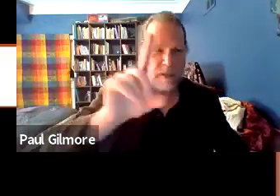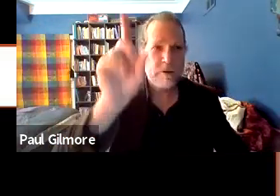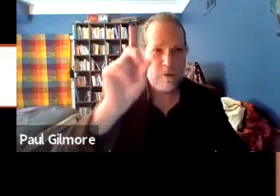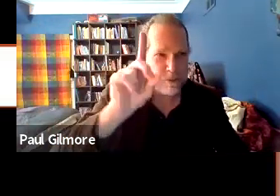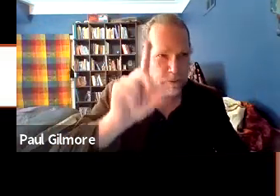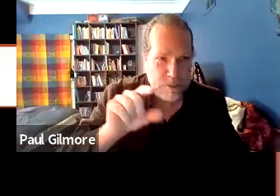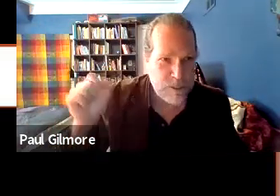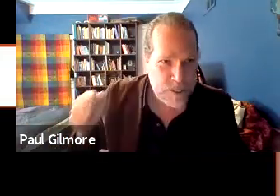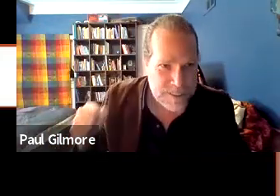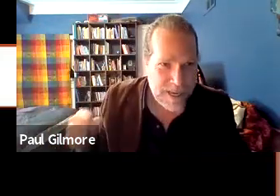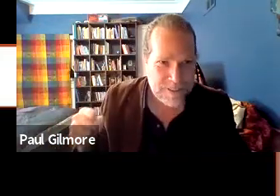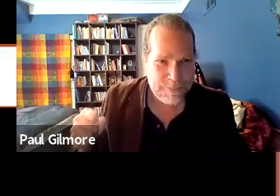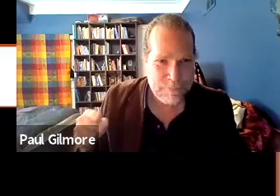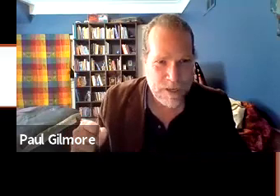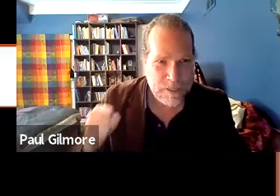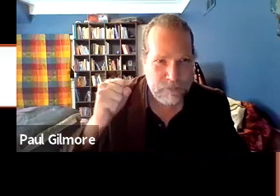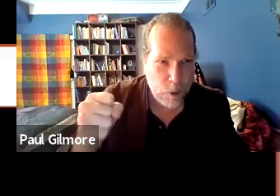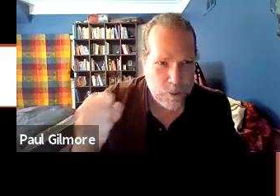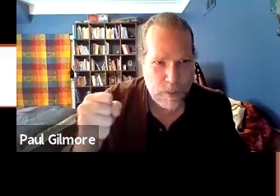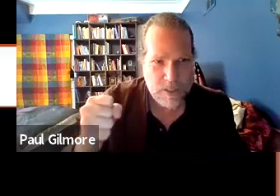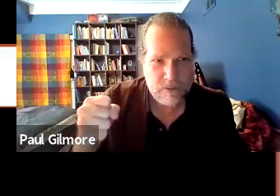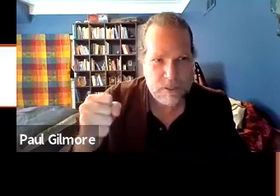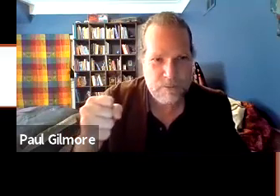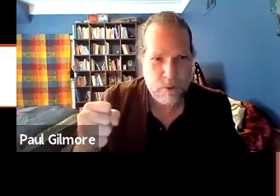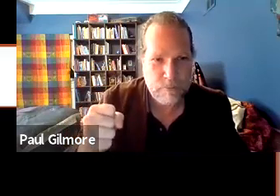Here it goes. So here's what she says. Right? And you've heard parts of this before, I'm